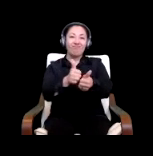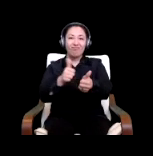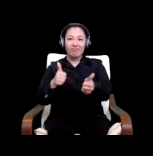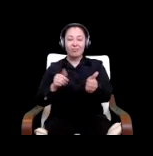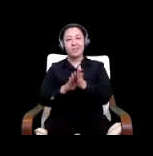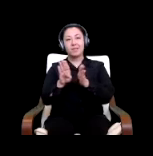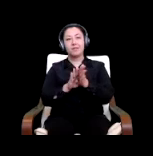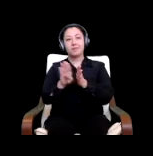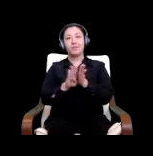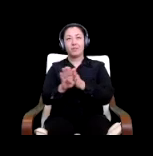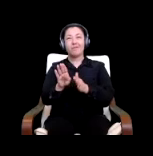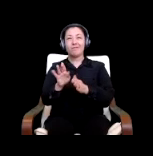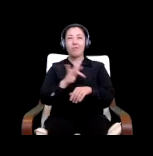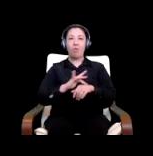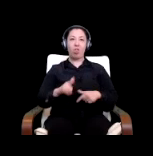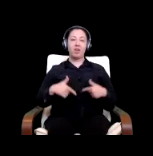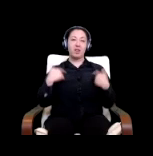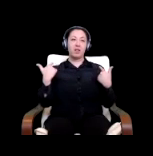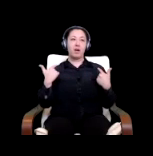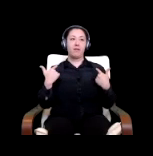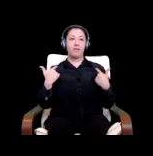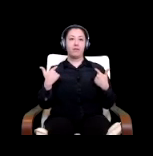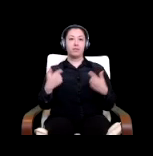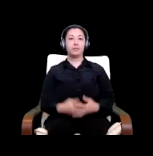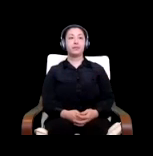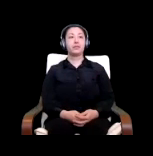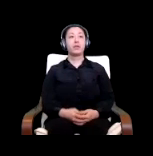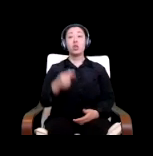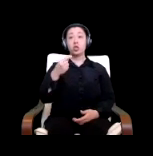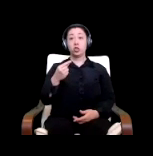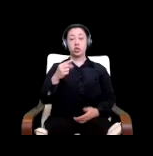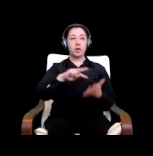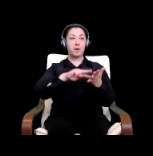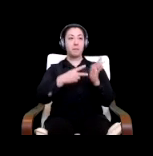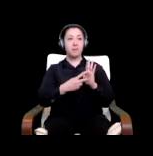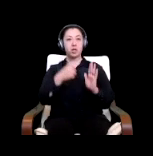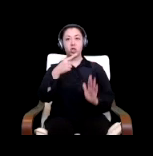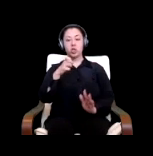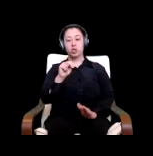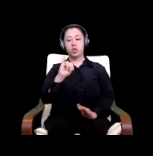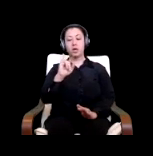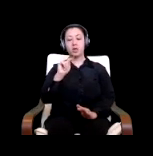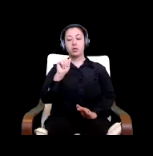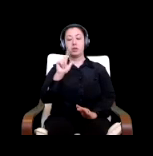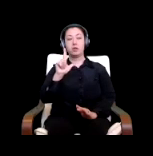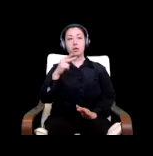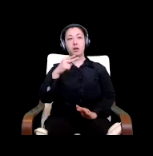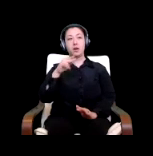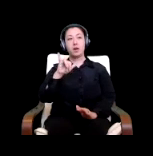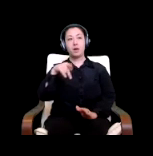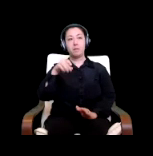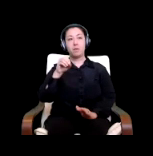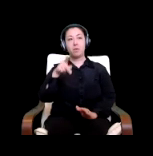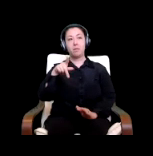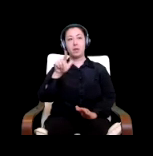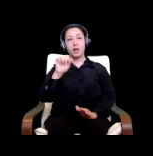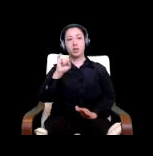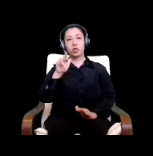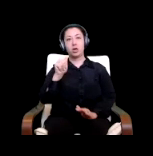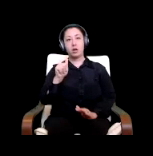G stands for genital hypoplasia so underdeveloped genitals along with that often see a delayed